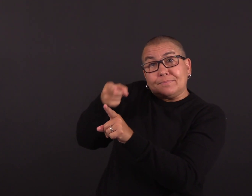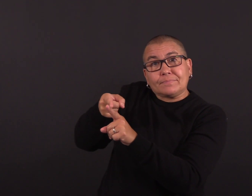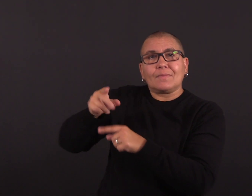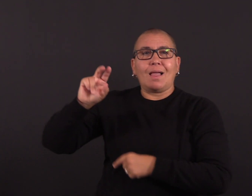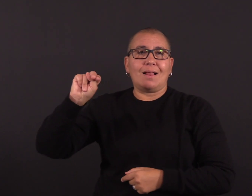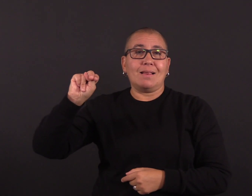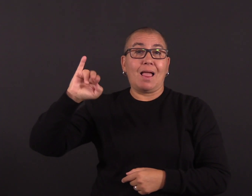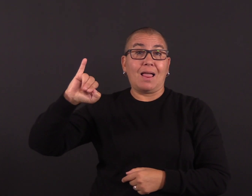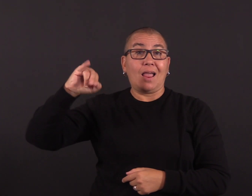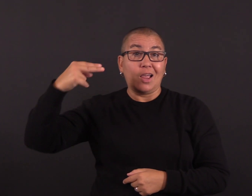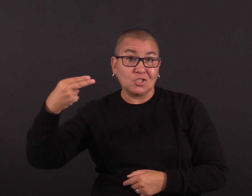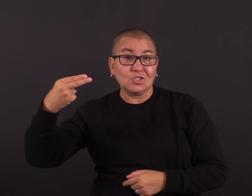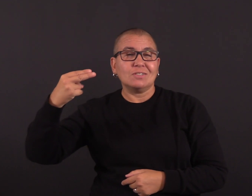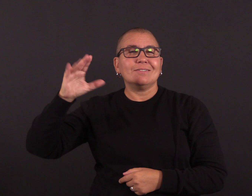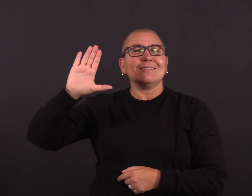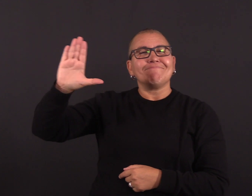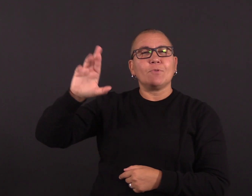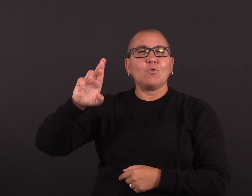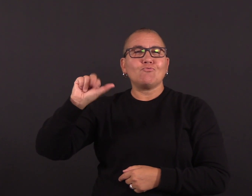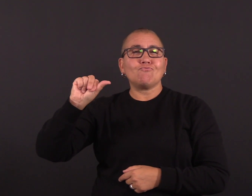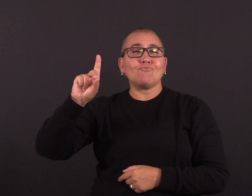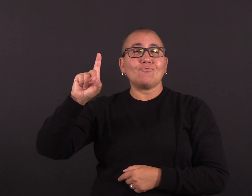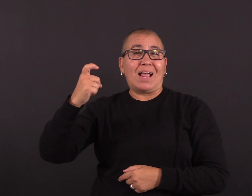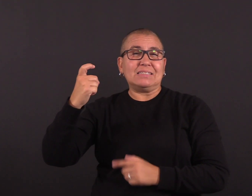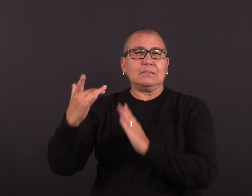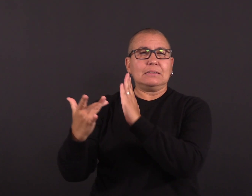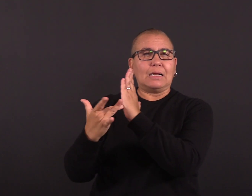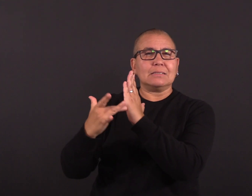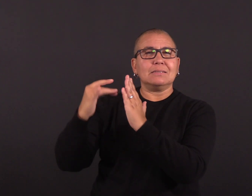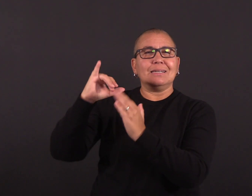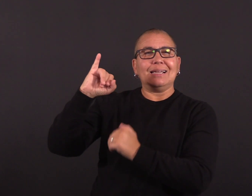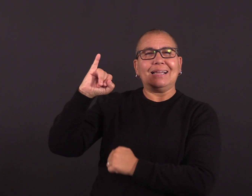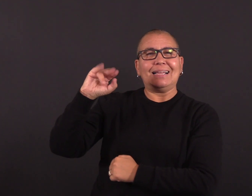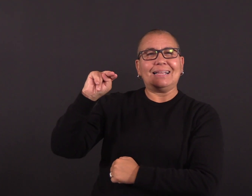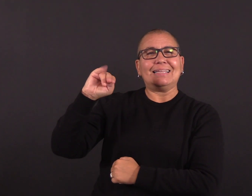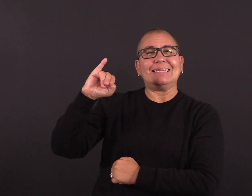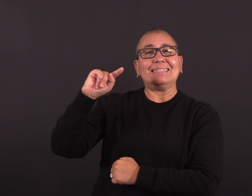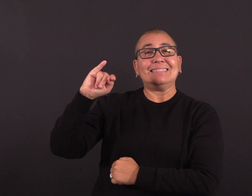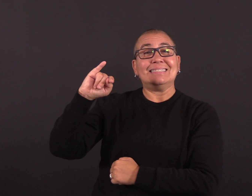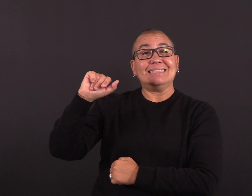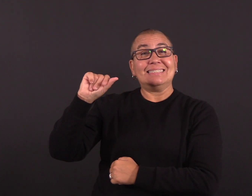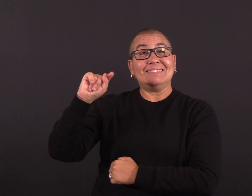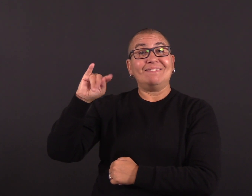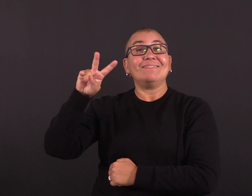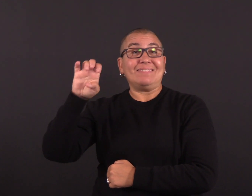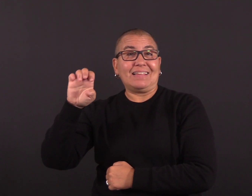effort with the National Institutes of Health to study the performance of COVID-19 tests with